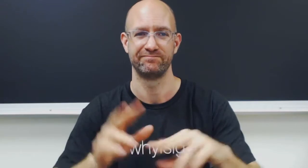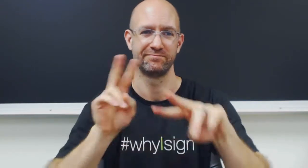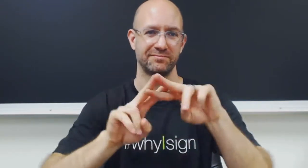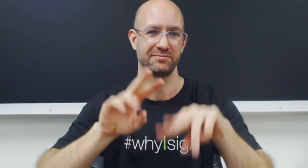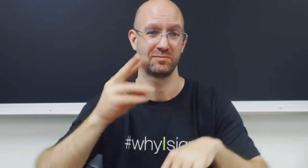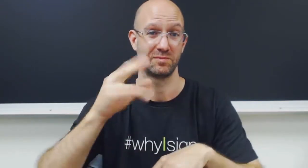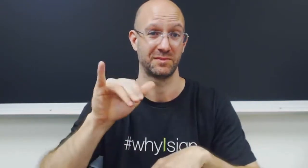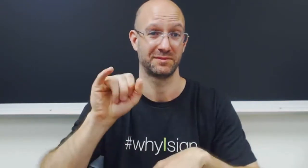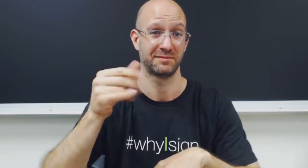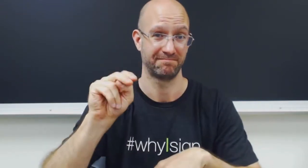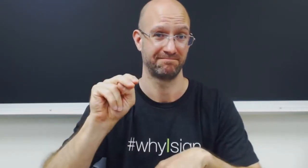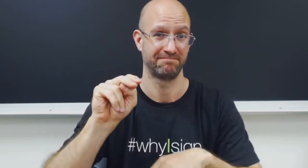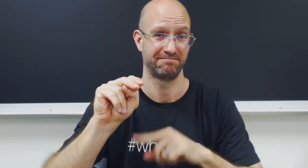#whyIsign